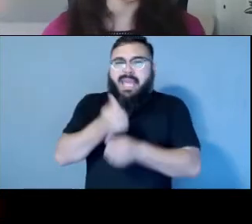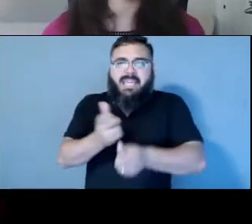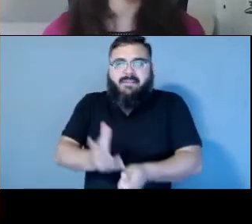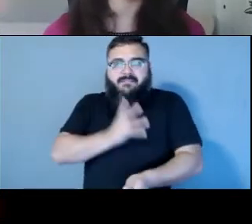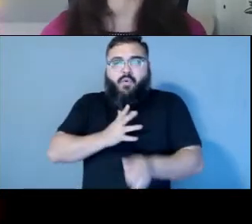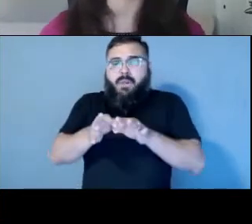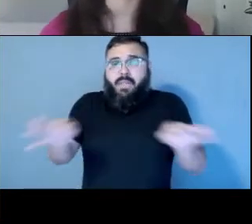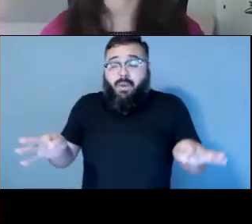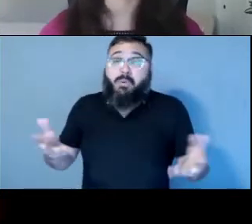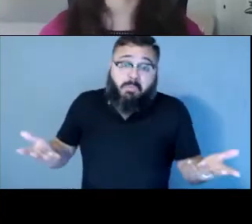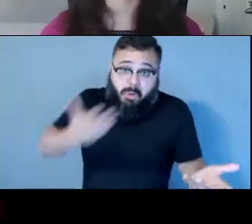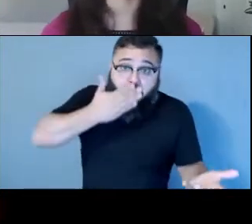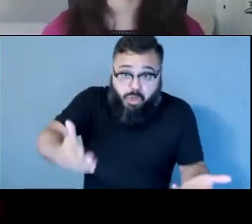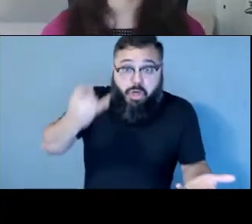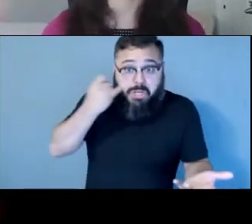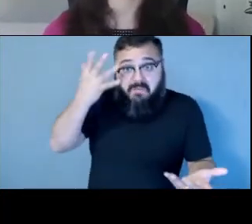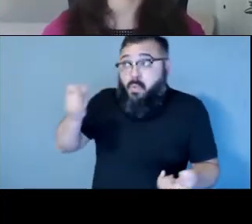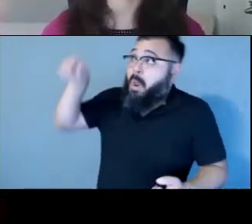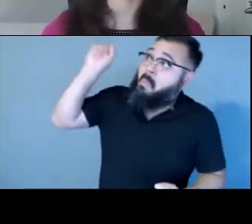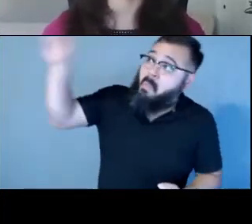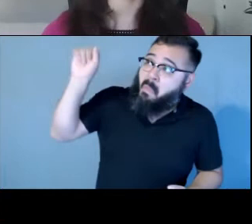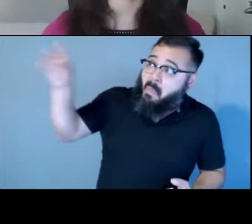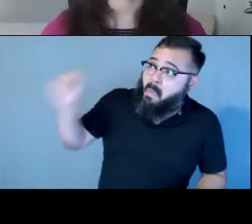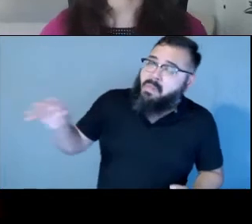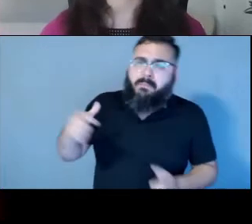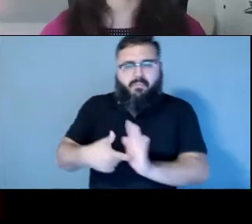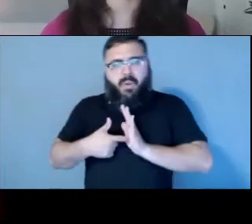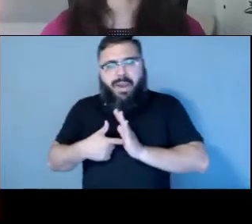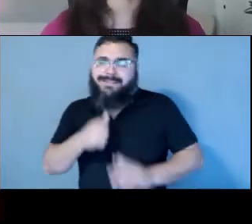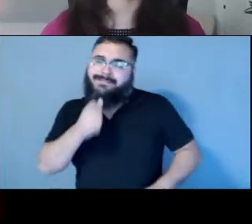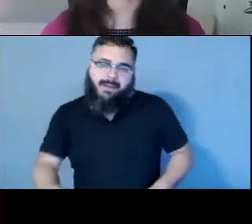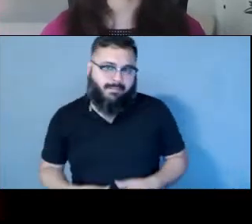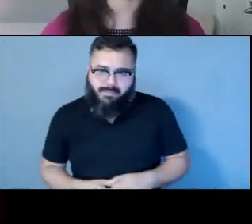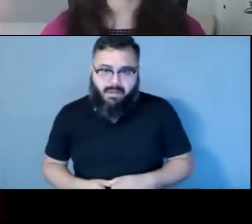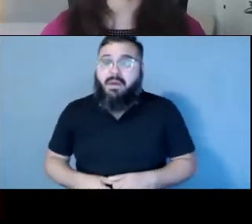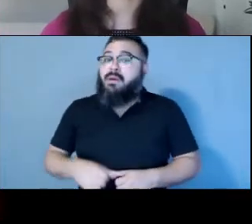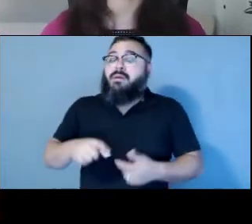It's helpful, if you wanna do that, that's great, but it's not required, it doesn't have to be in writing,